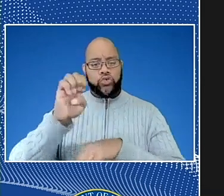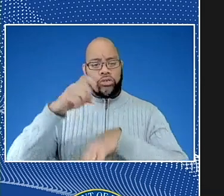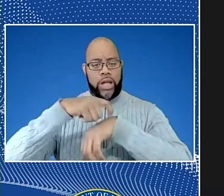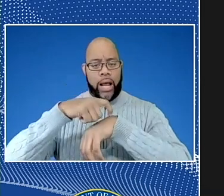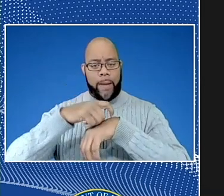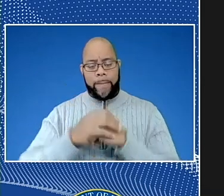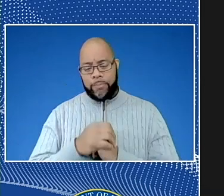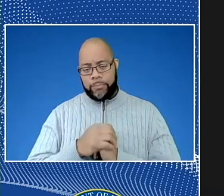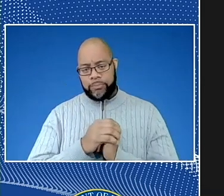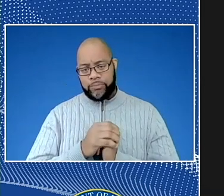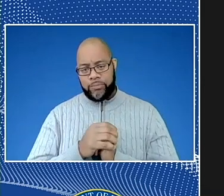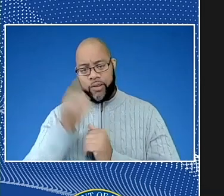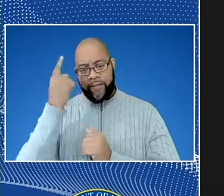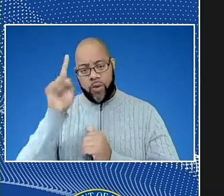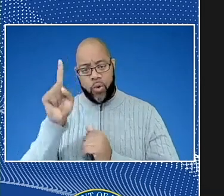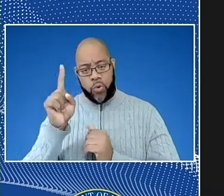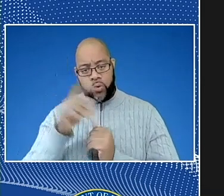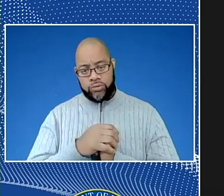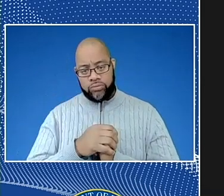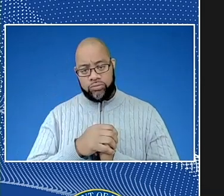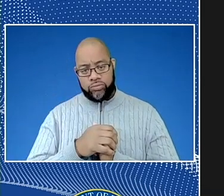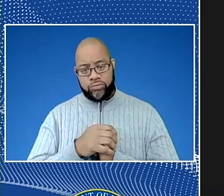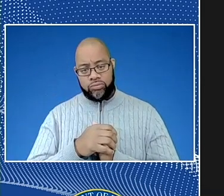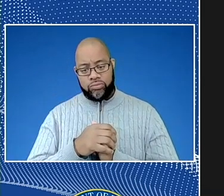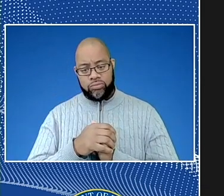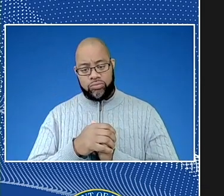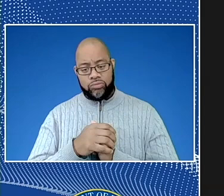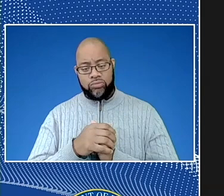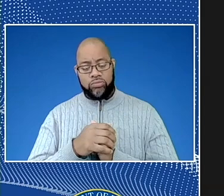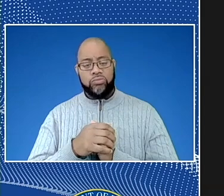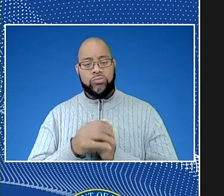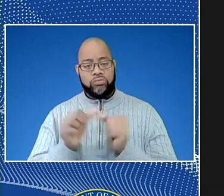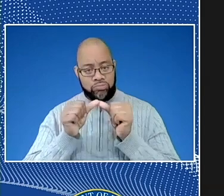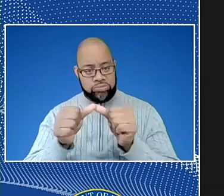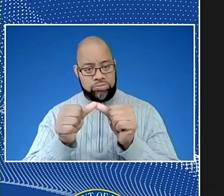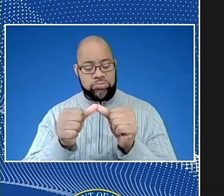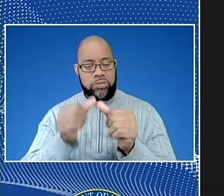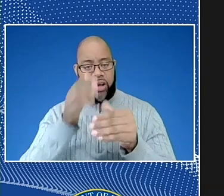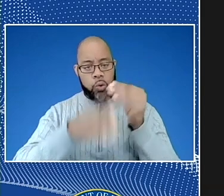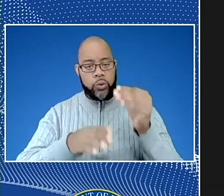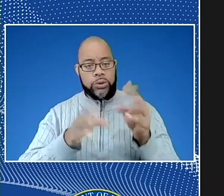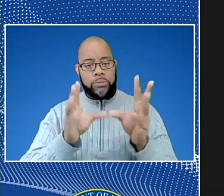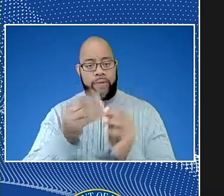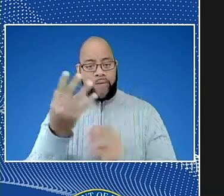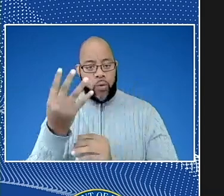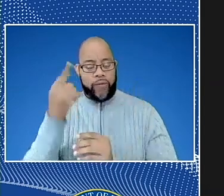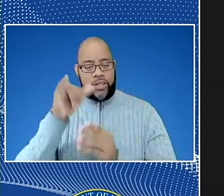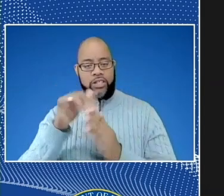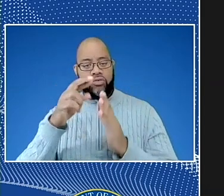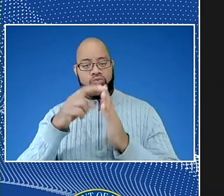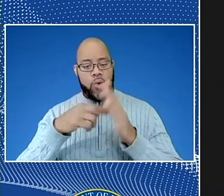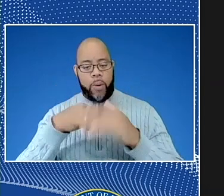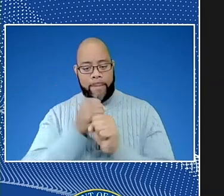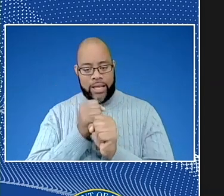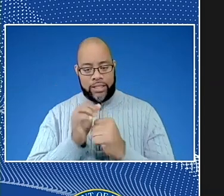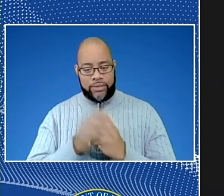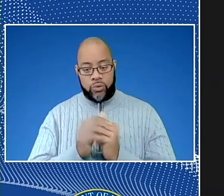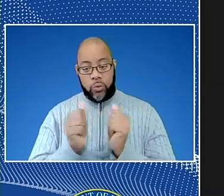for the resumption and conclusion of session four of this negotiated rulemaking. With that, I think we are okay